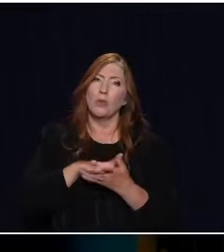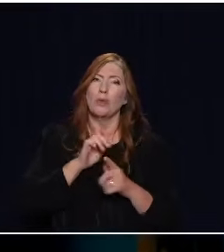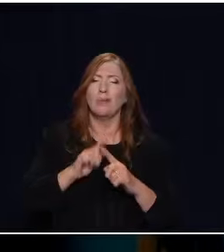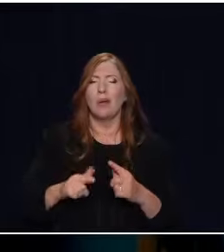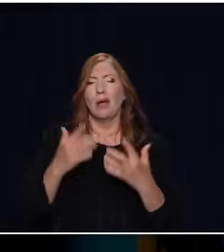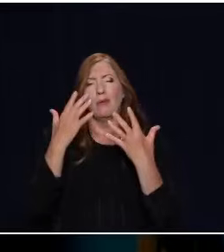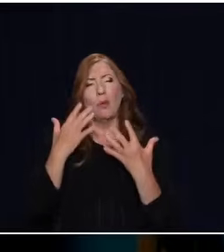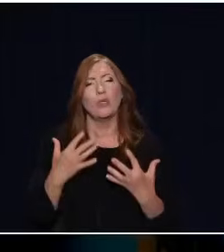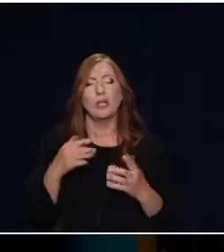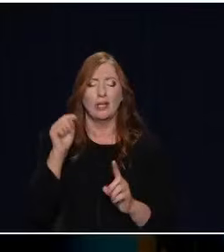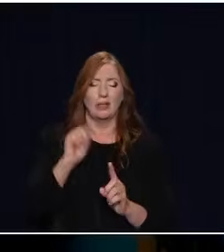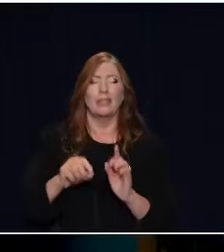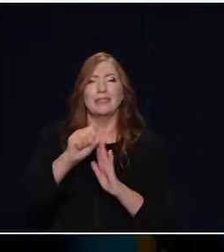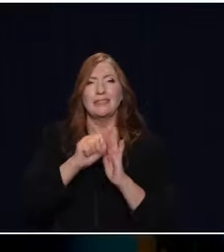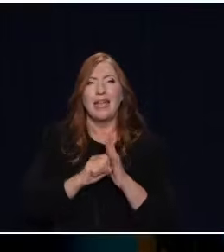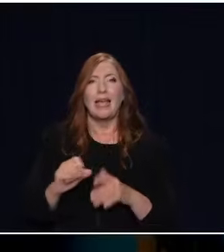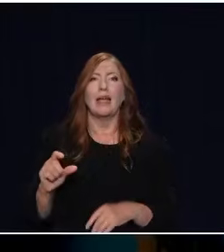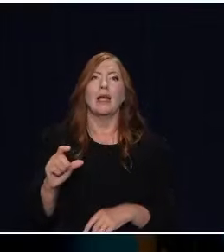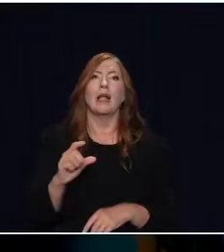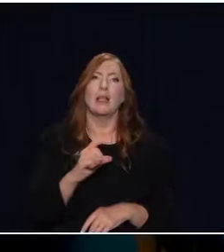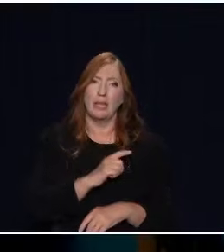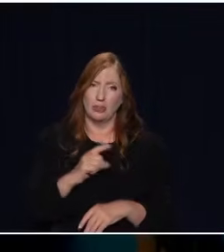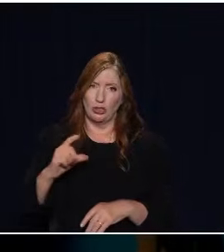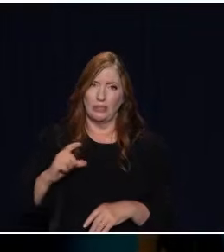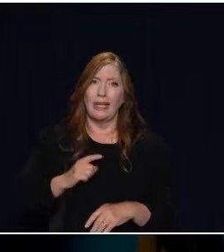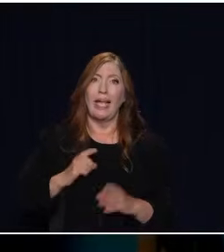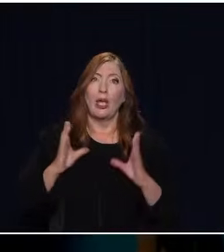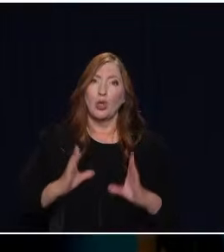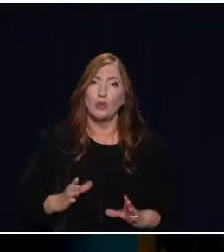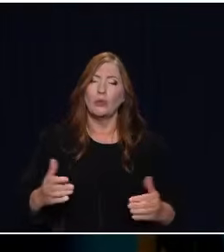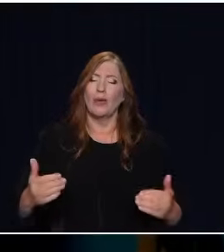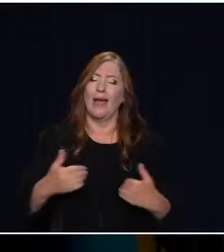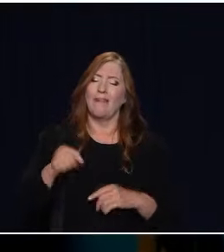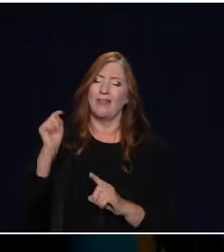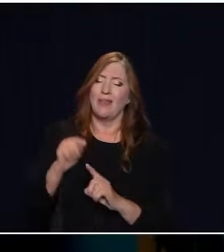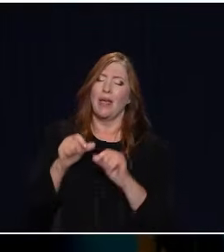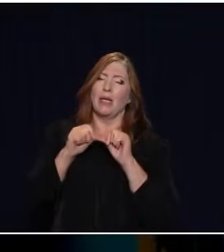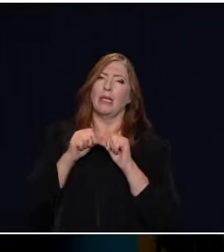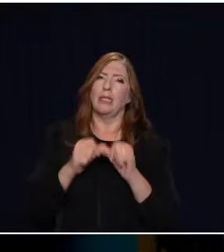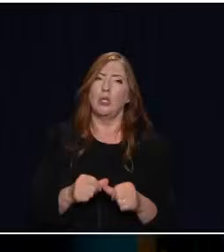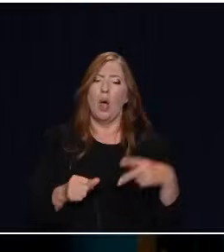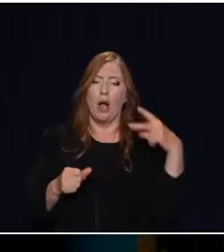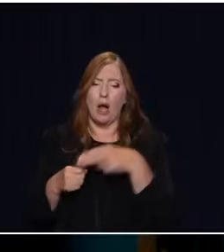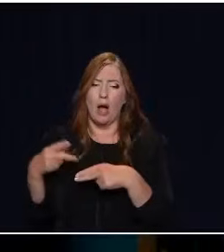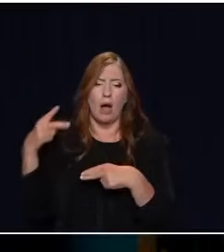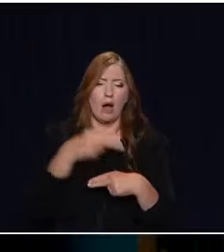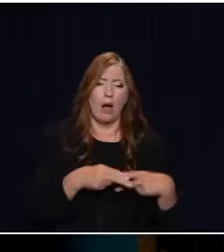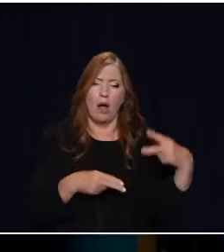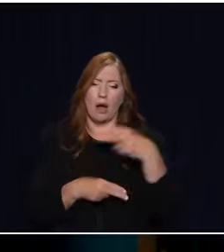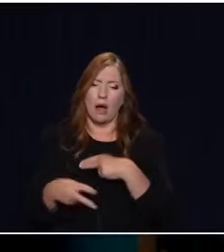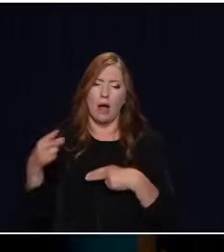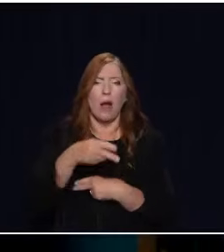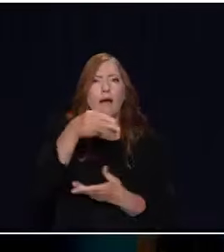SCHOOL EMPLOYEES ARE SO IMPORTANT TO THE EVERYDAY LIFE OF OUR SCHOOLS. UNFORTUNATELY, WITH THE STATE